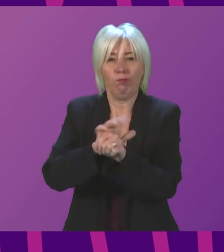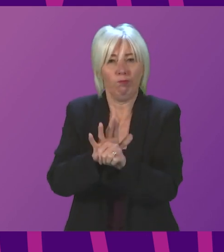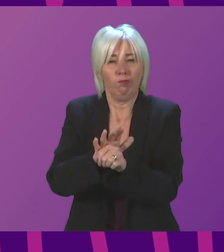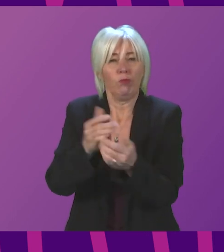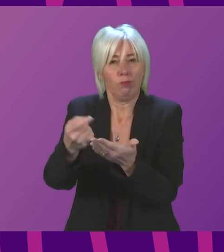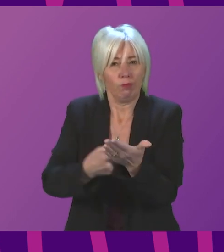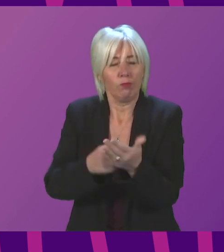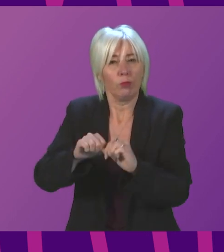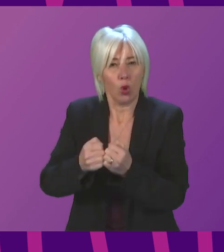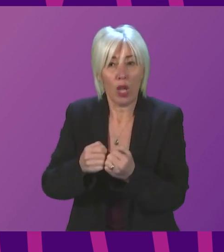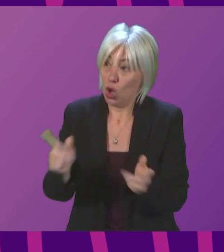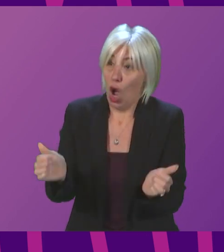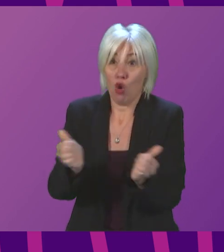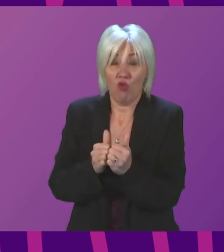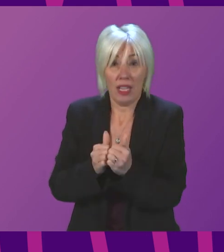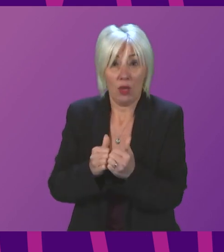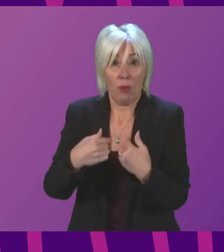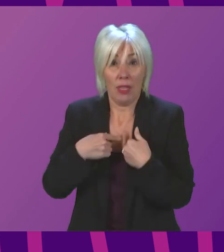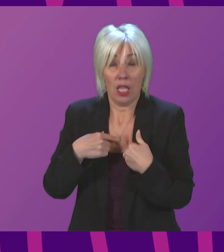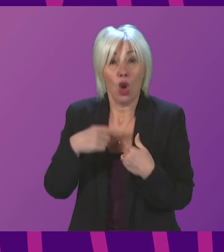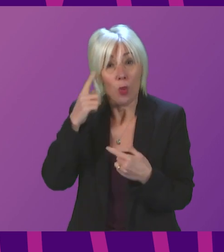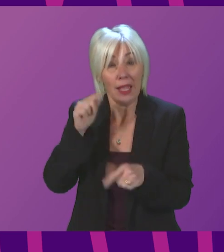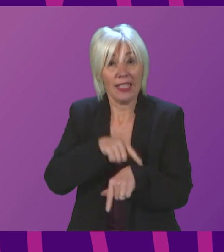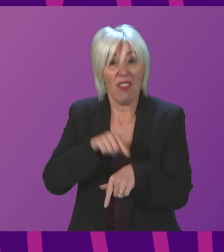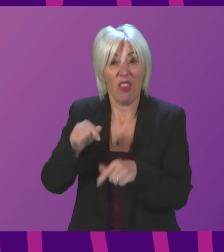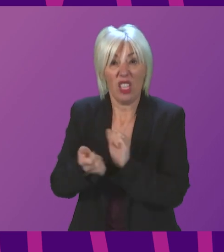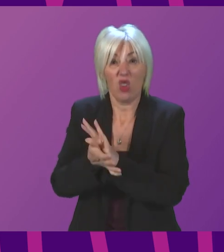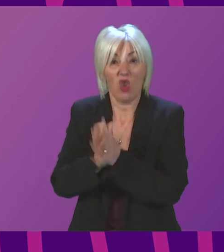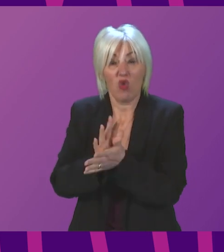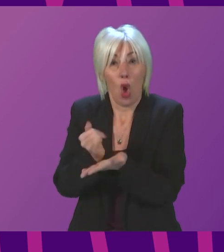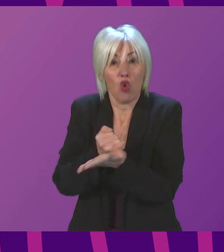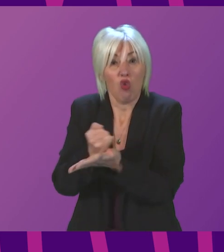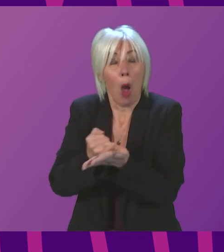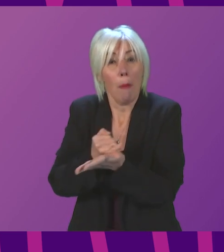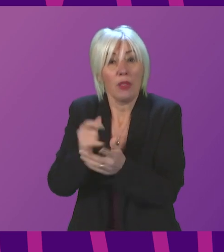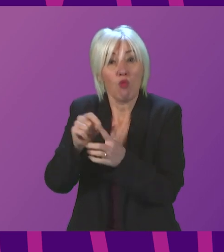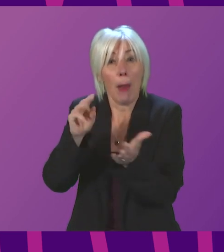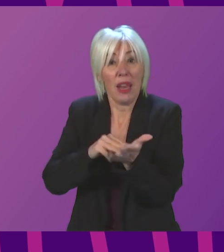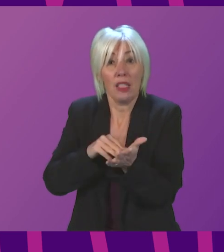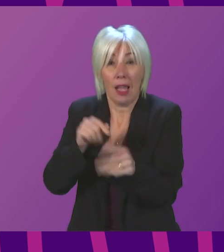agree that it is time for this corrupt Prime Minister to go?